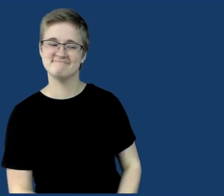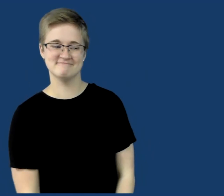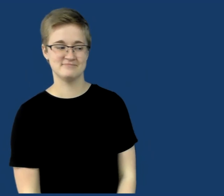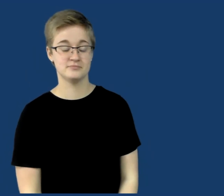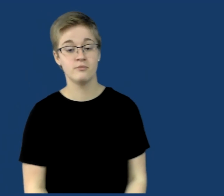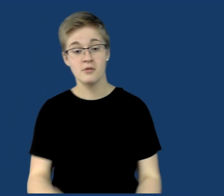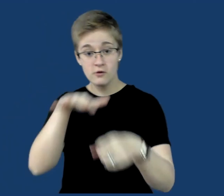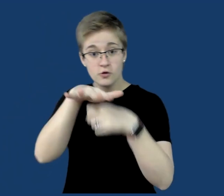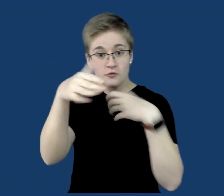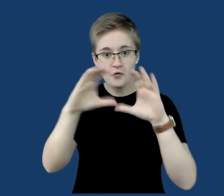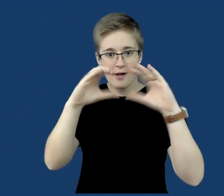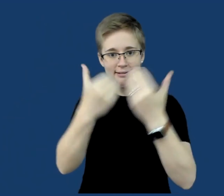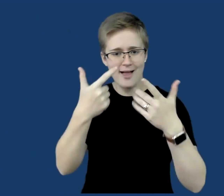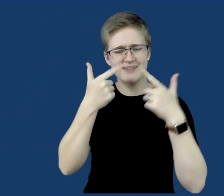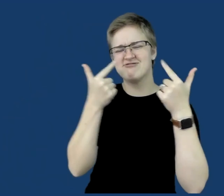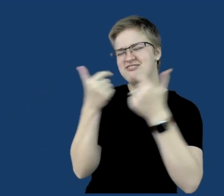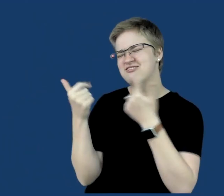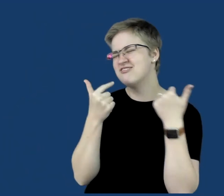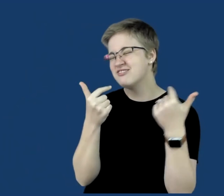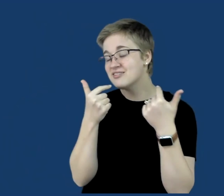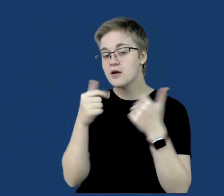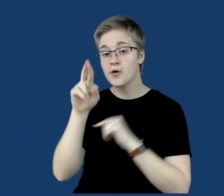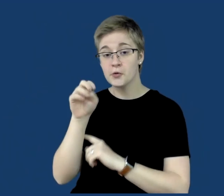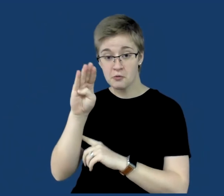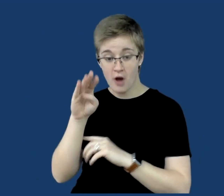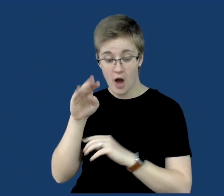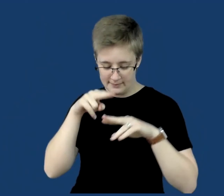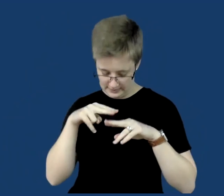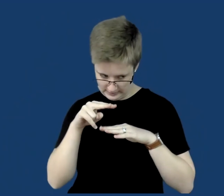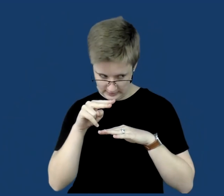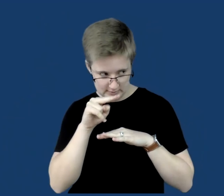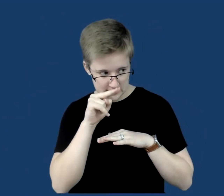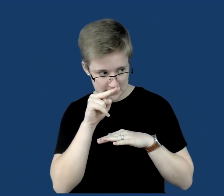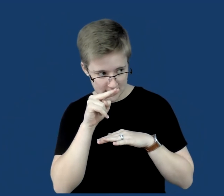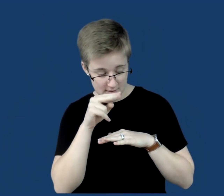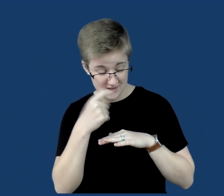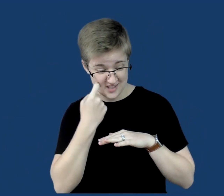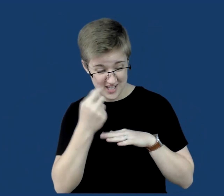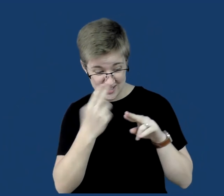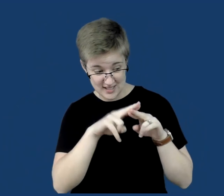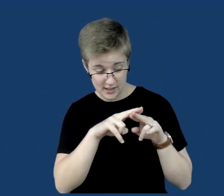The whole class laughed at that. Rob looked up just as Sistine sat down. She glared at him.